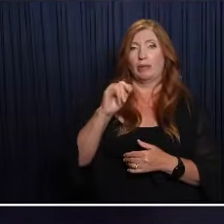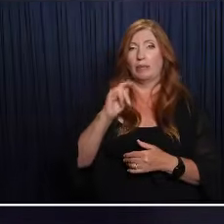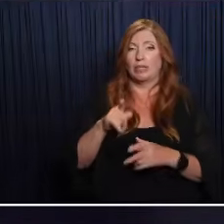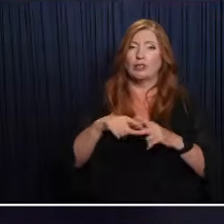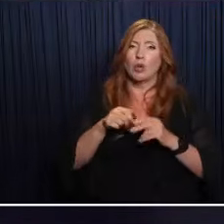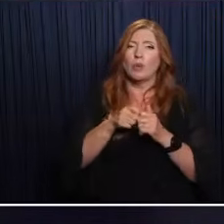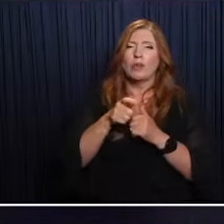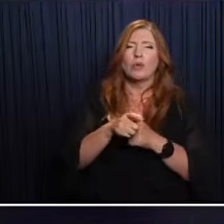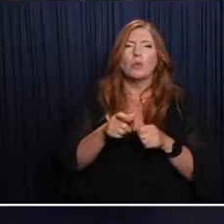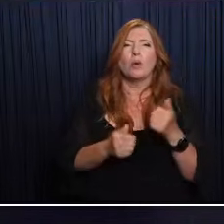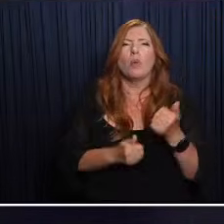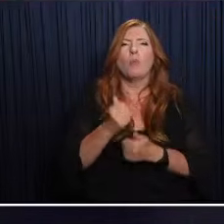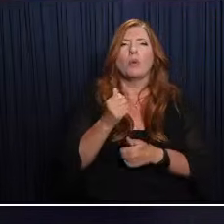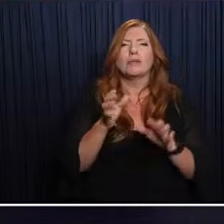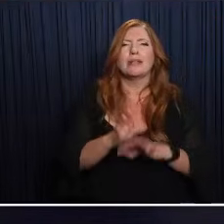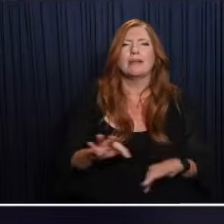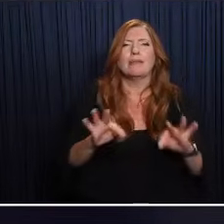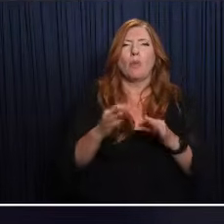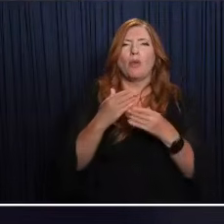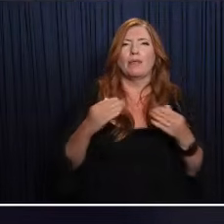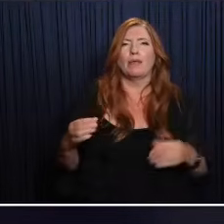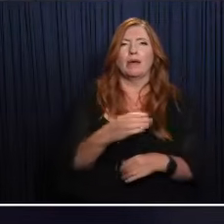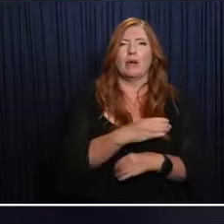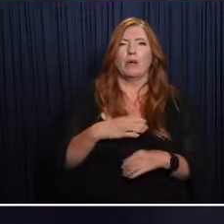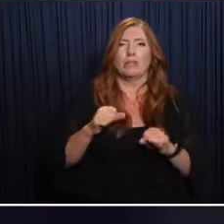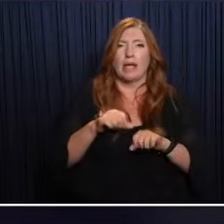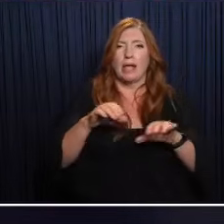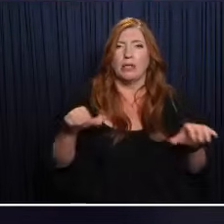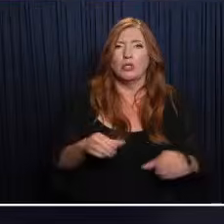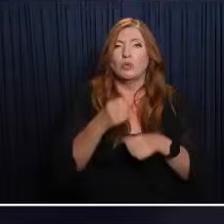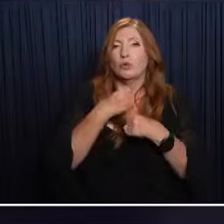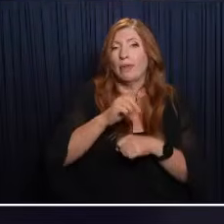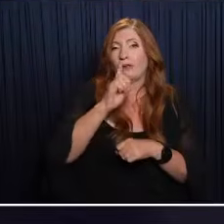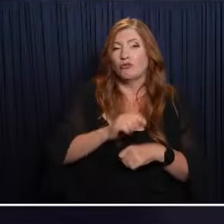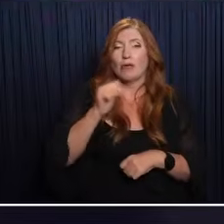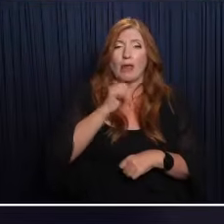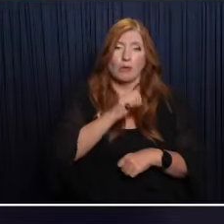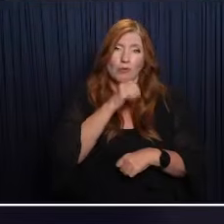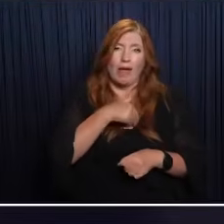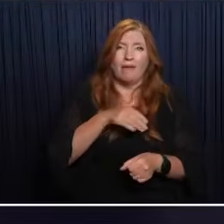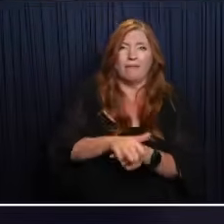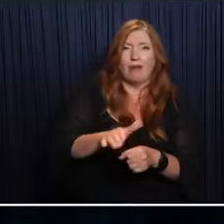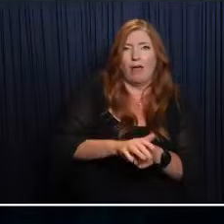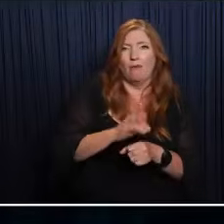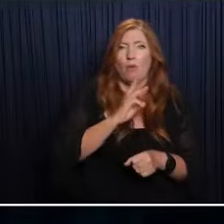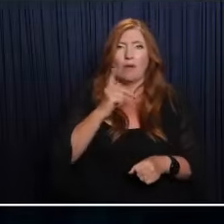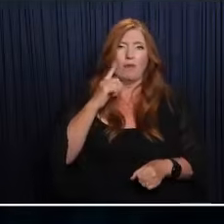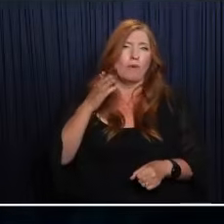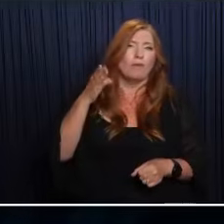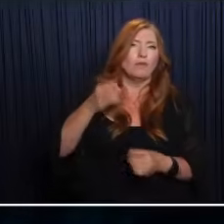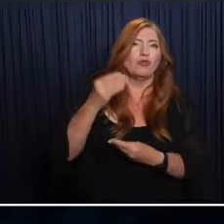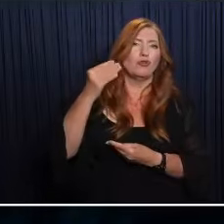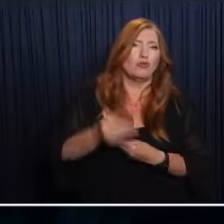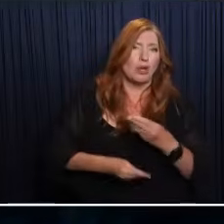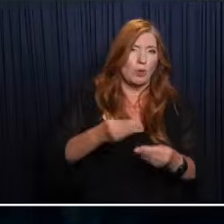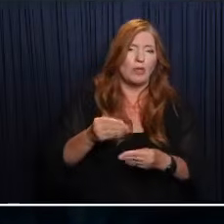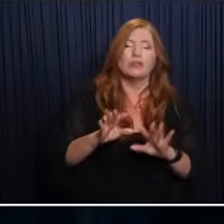MR. CHAPLIK, WHAT IS THE SINGLE MOST IMPORTANT THING THAT CONGRESS CAN DO TO ENSURE THAT